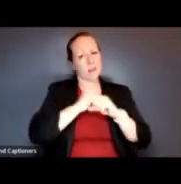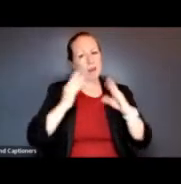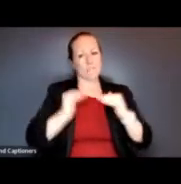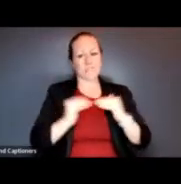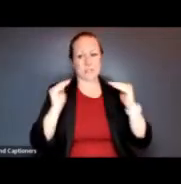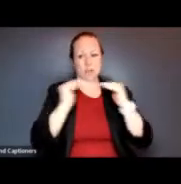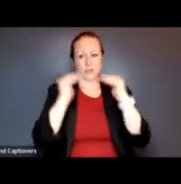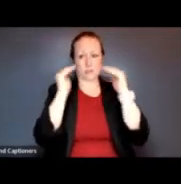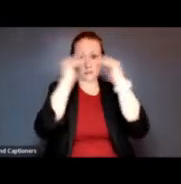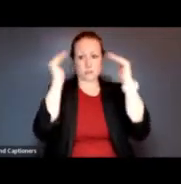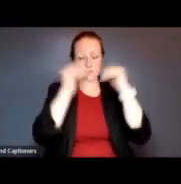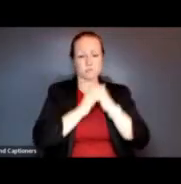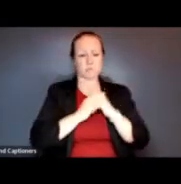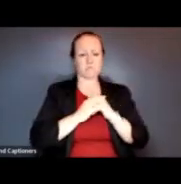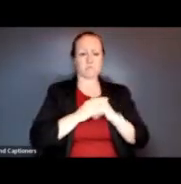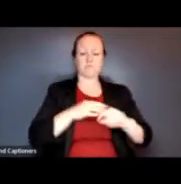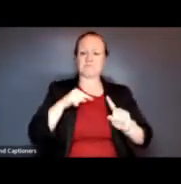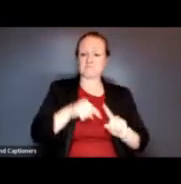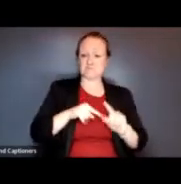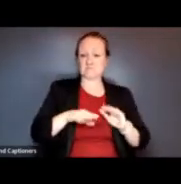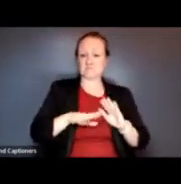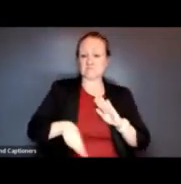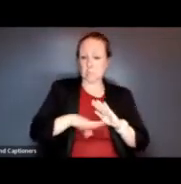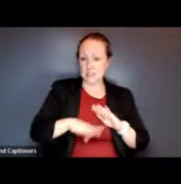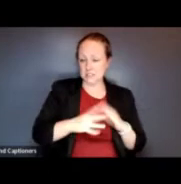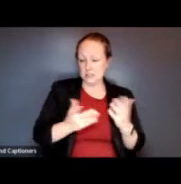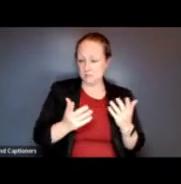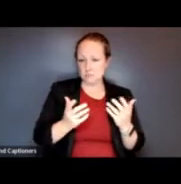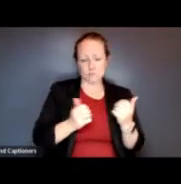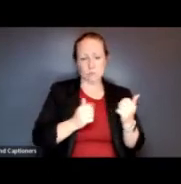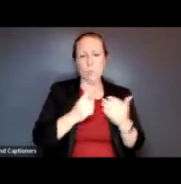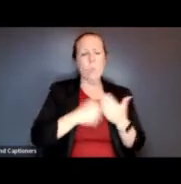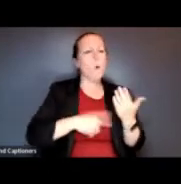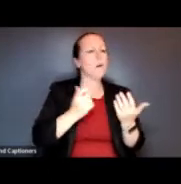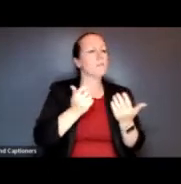from the basics that everybody is going to need, that is